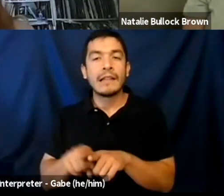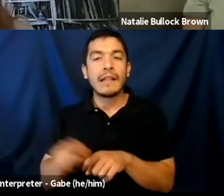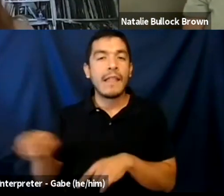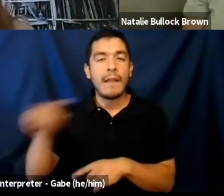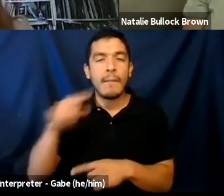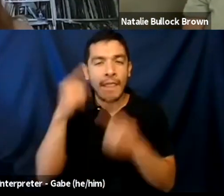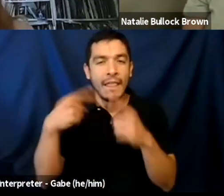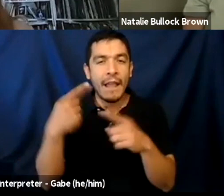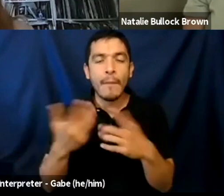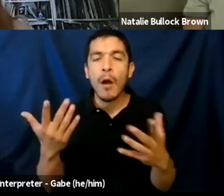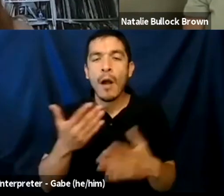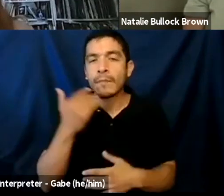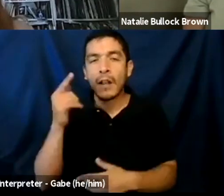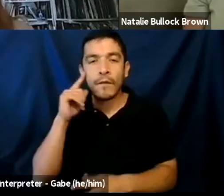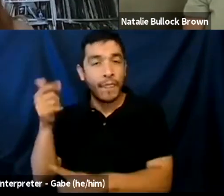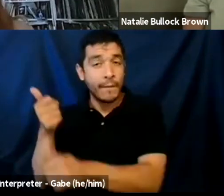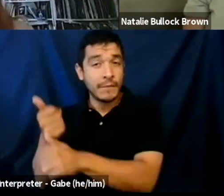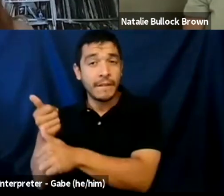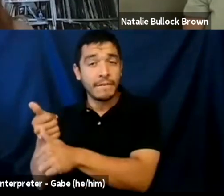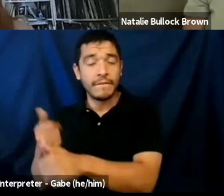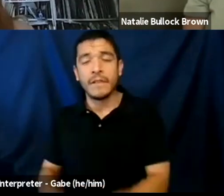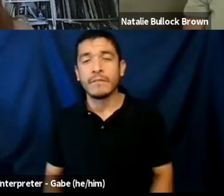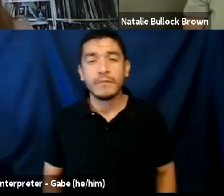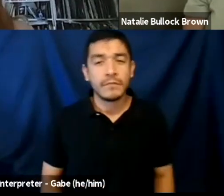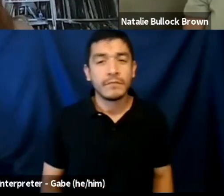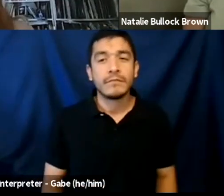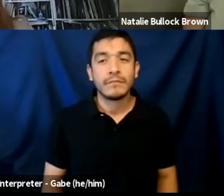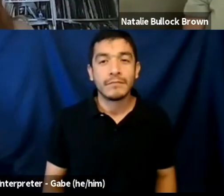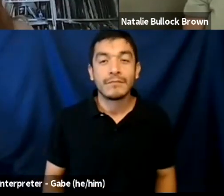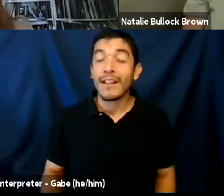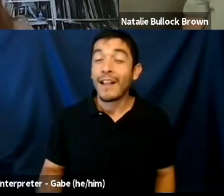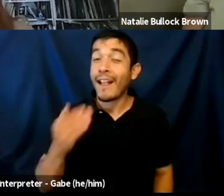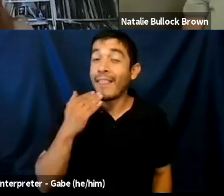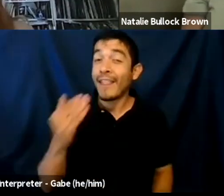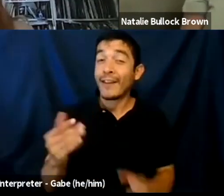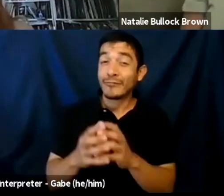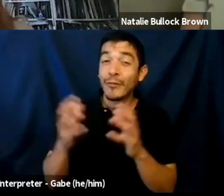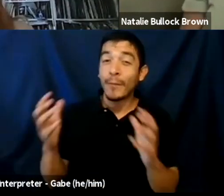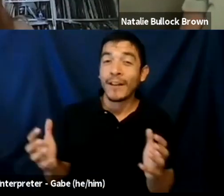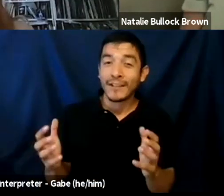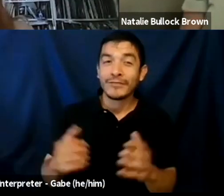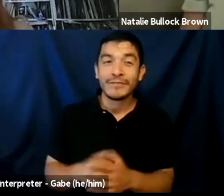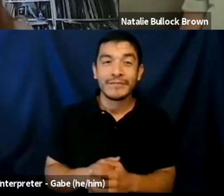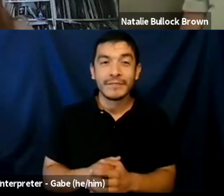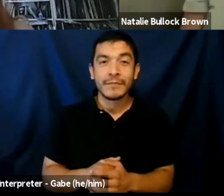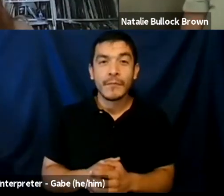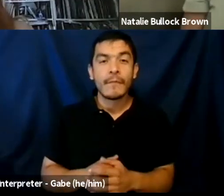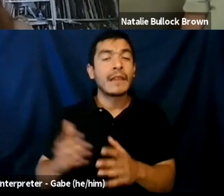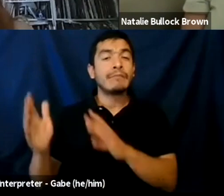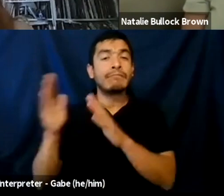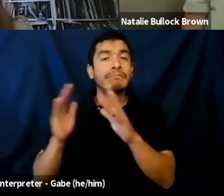what is best for them. Thank you so much. Earlier in the conversation,